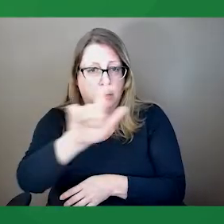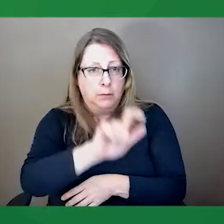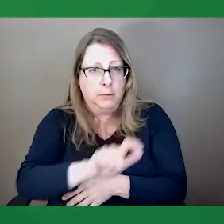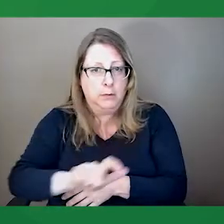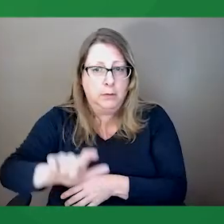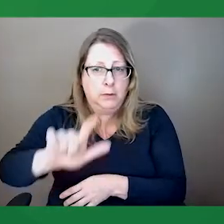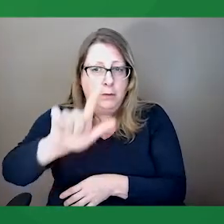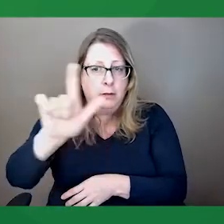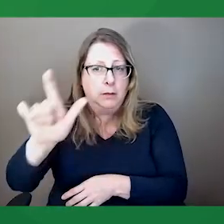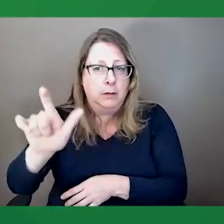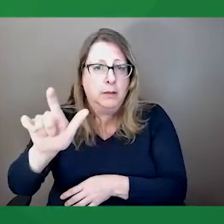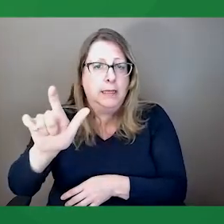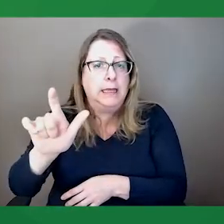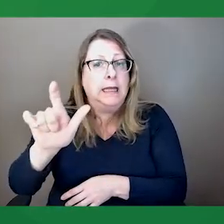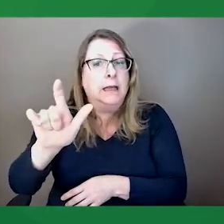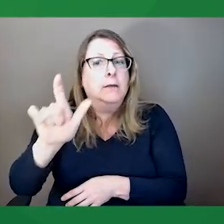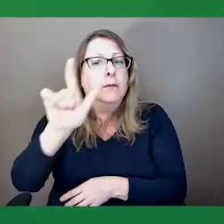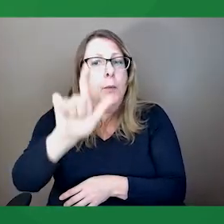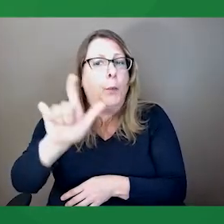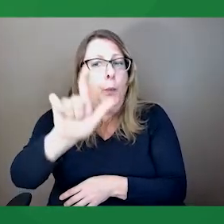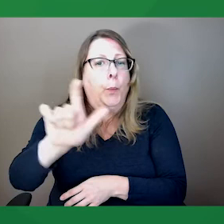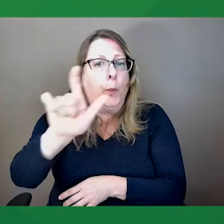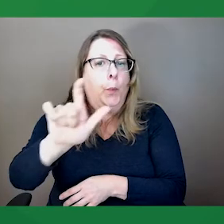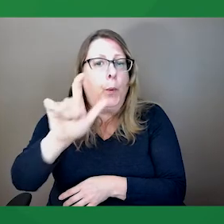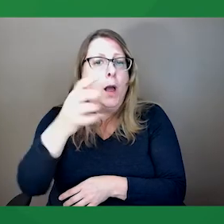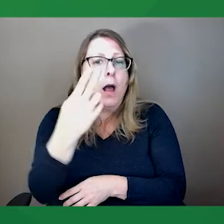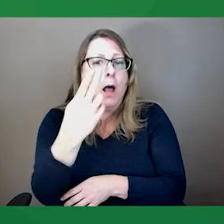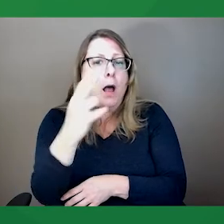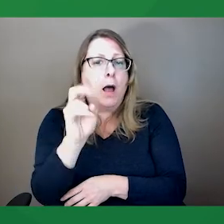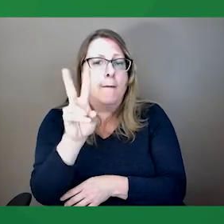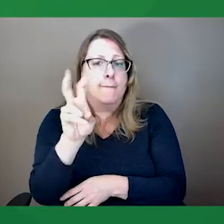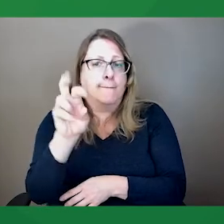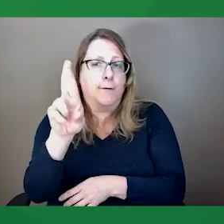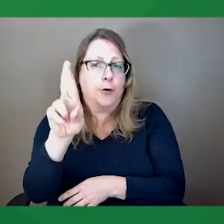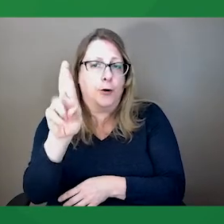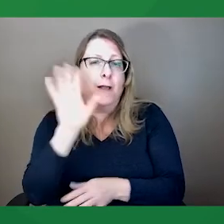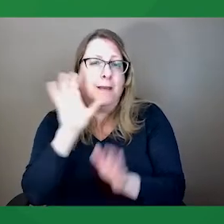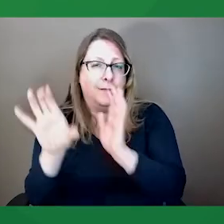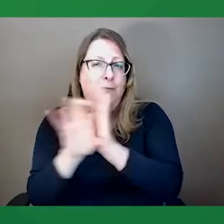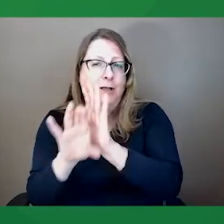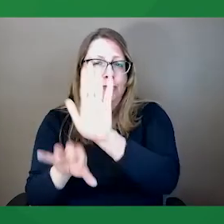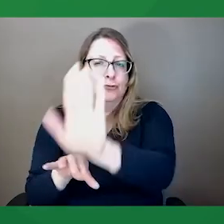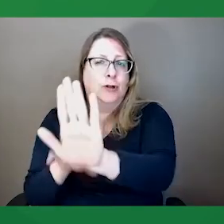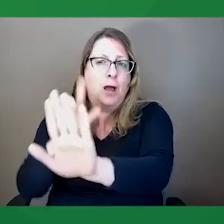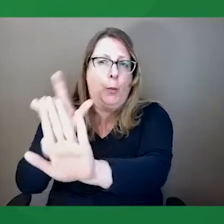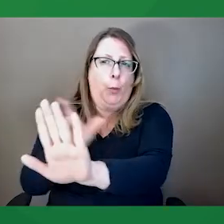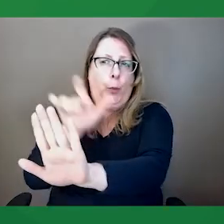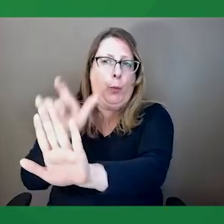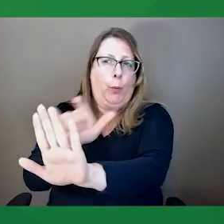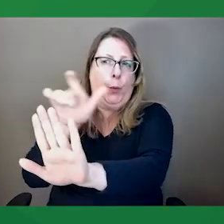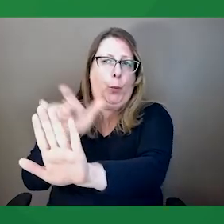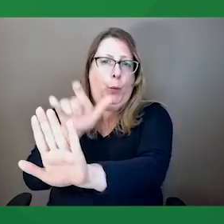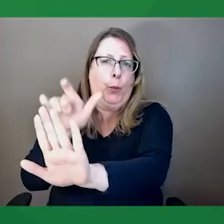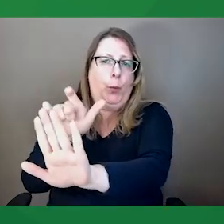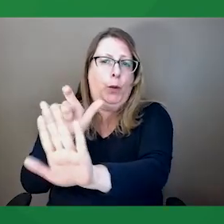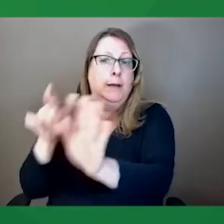if you can use a mouse, there are certain interactions that happen when you hover with your mouse over the image.